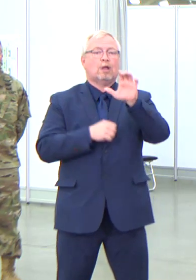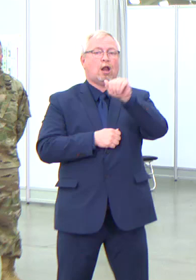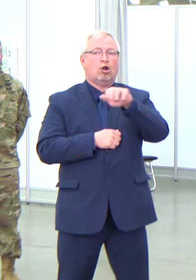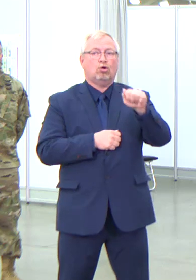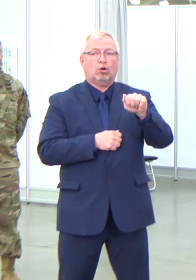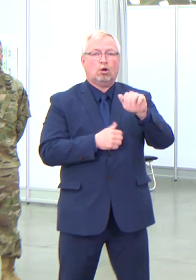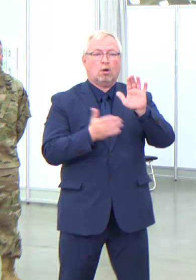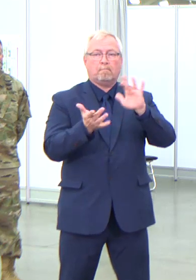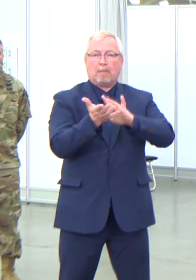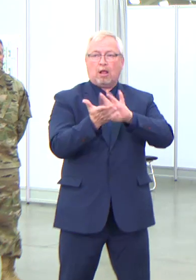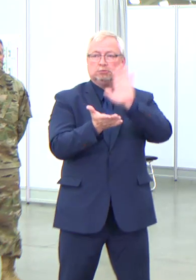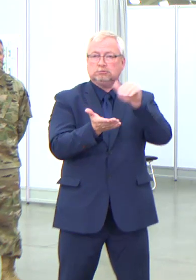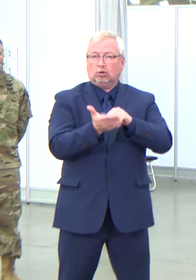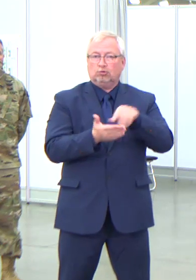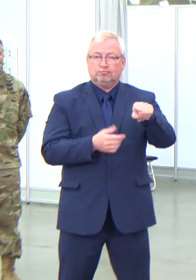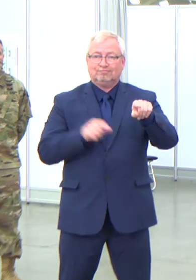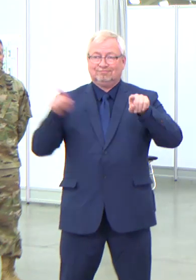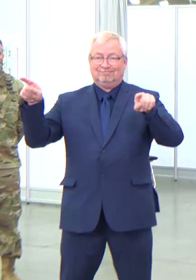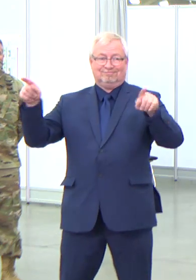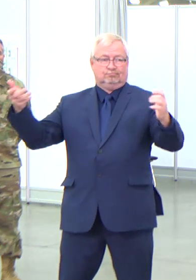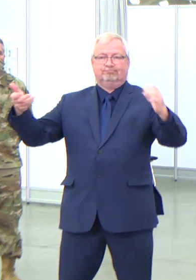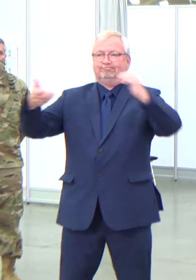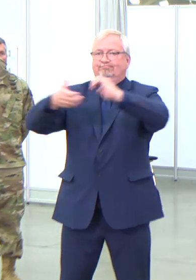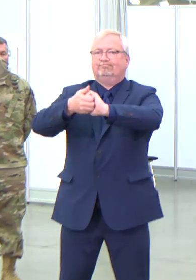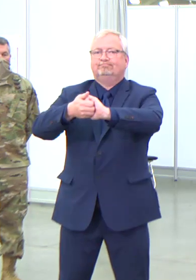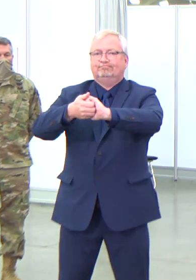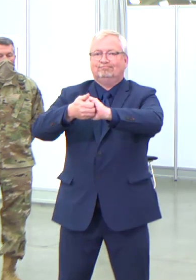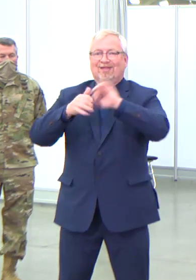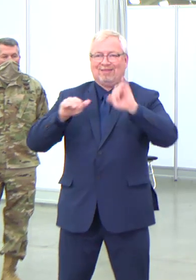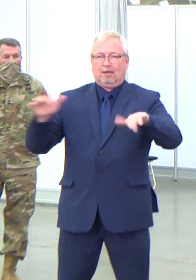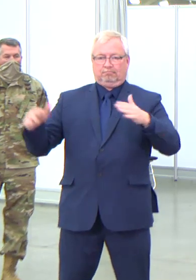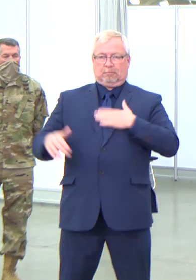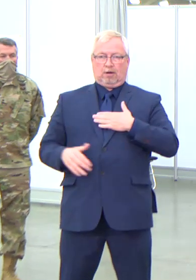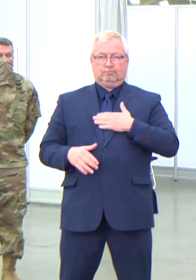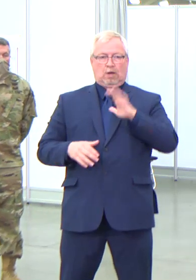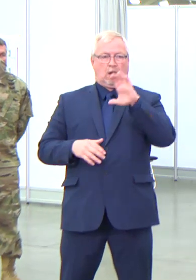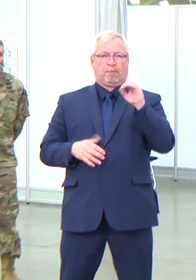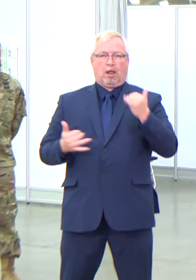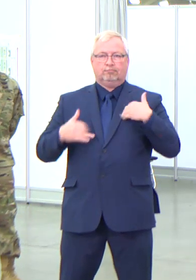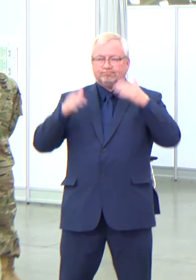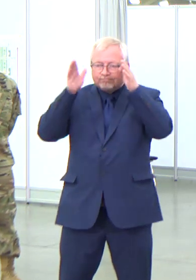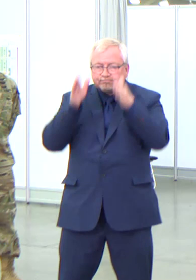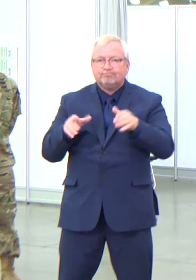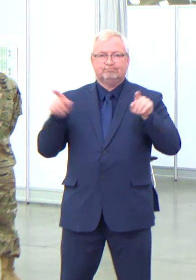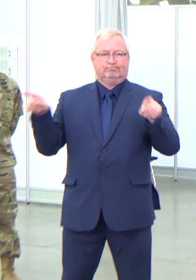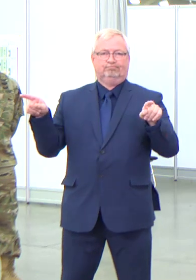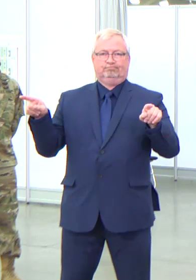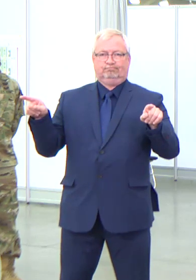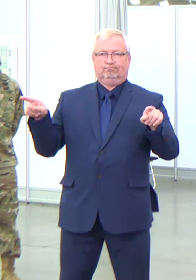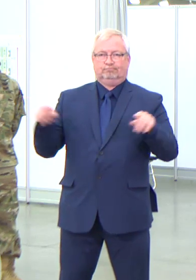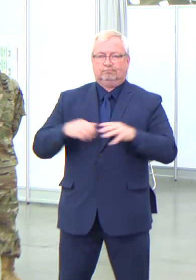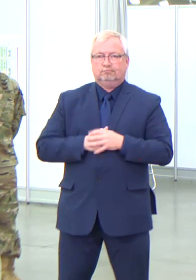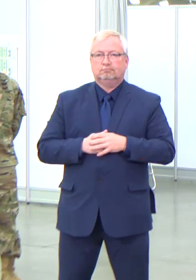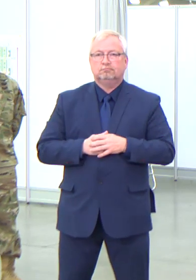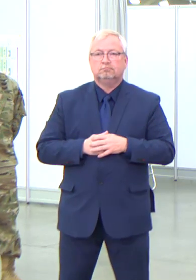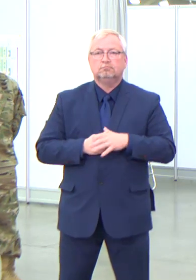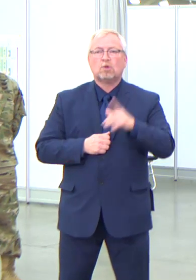, community hospital in PG County and AA Medical Center in southern Anne Arundel County. We have 9,000 employees